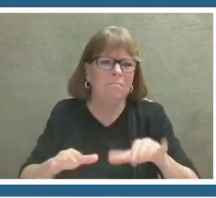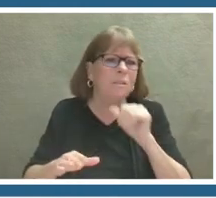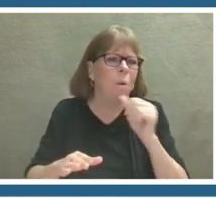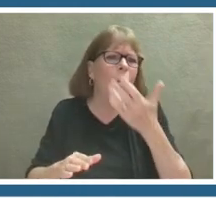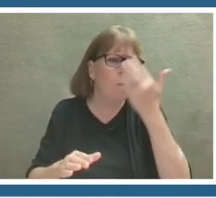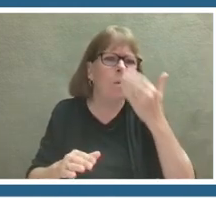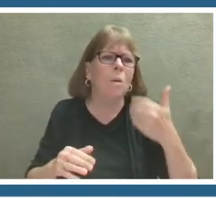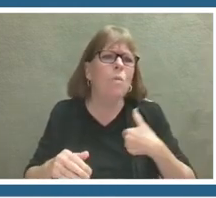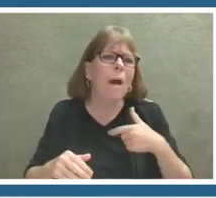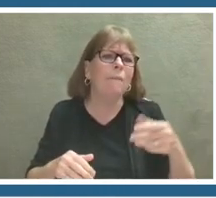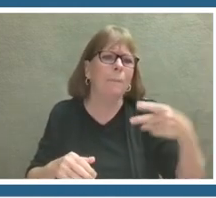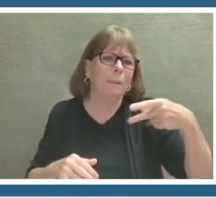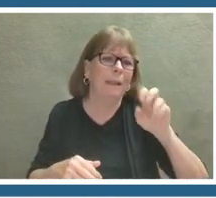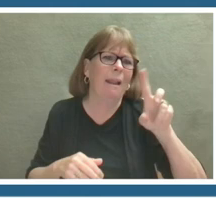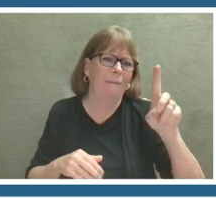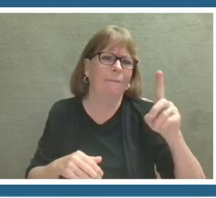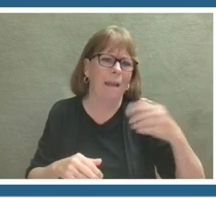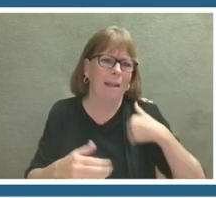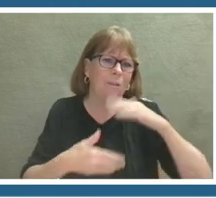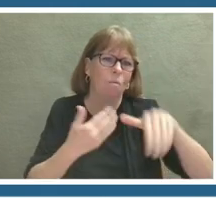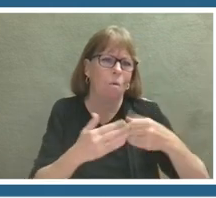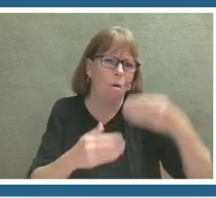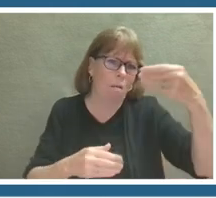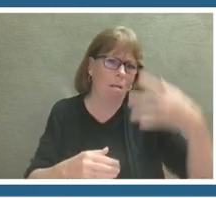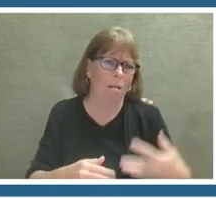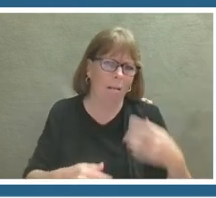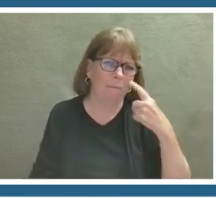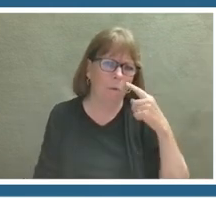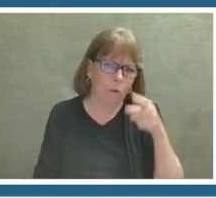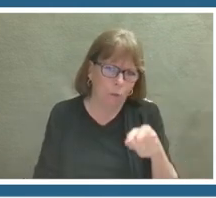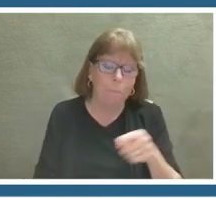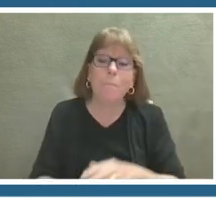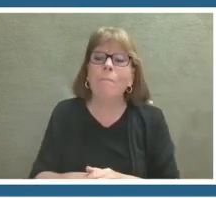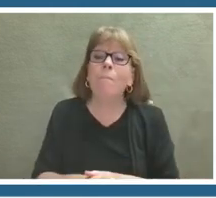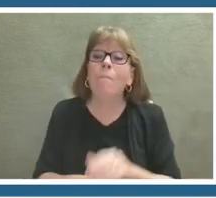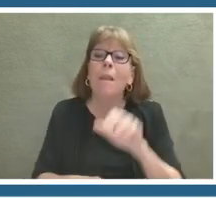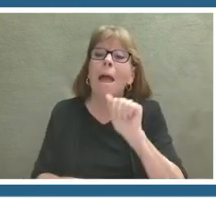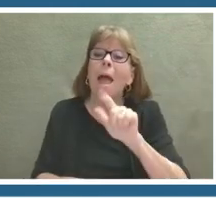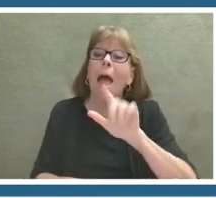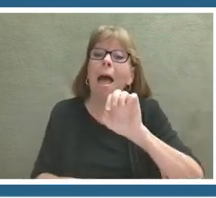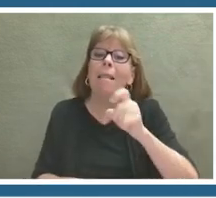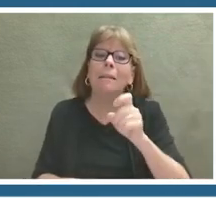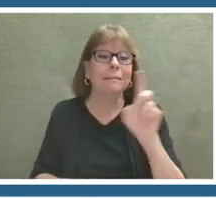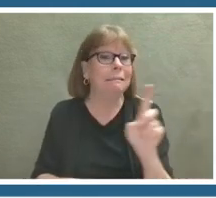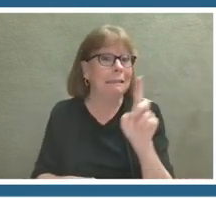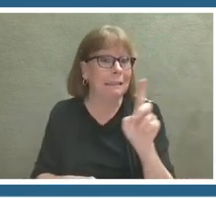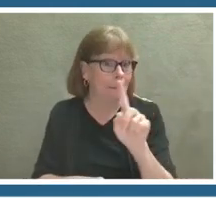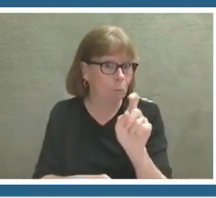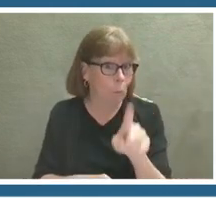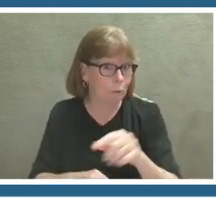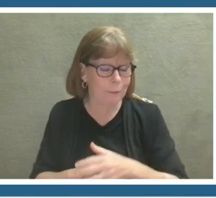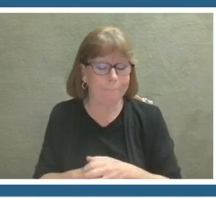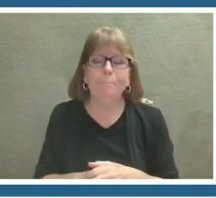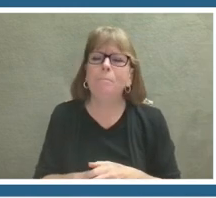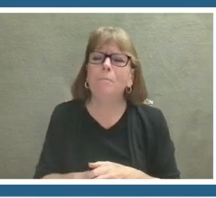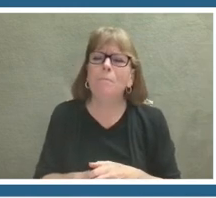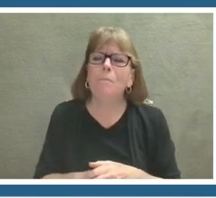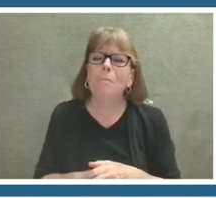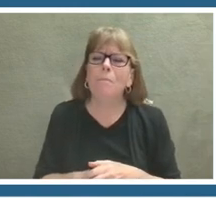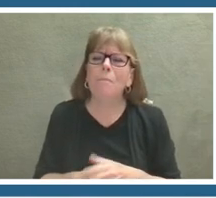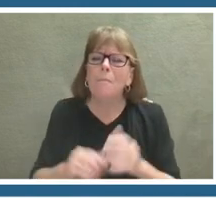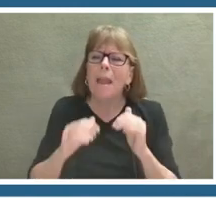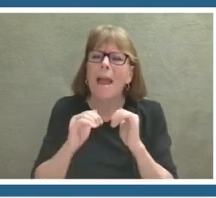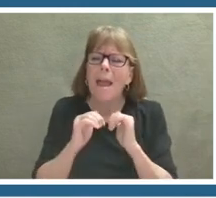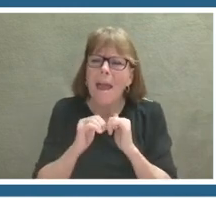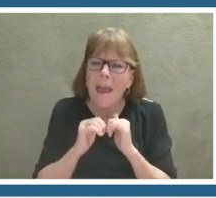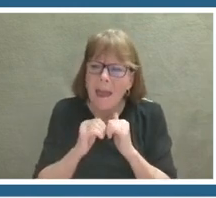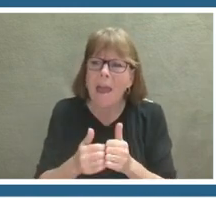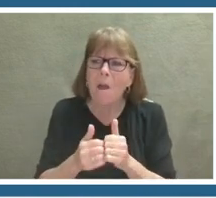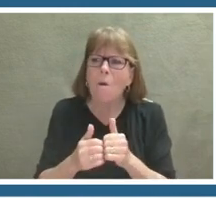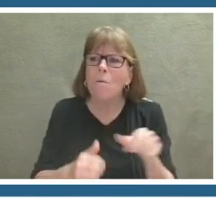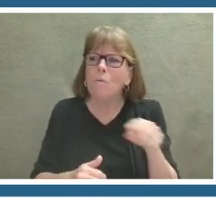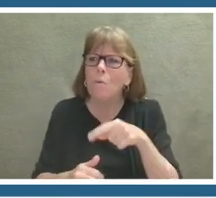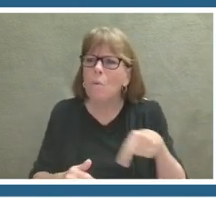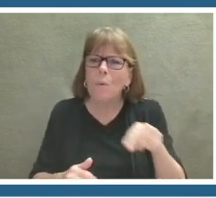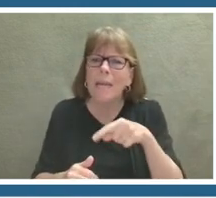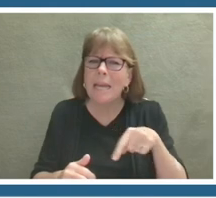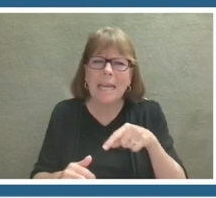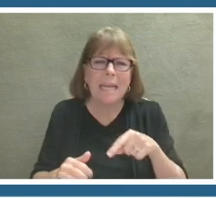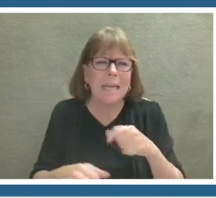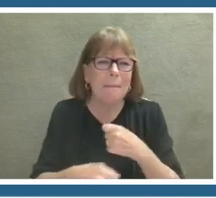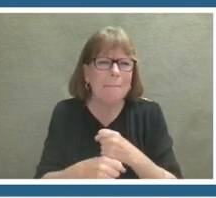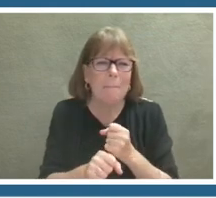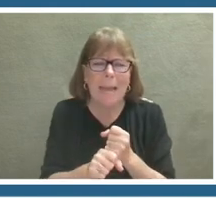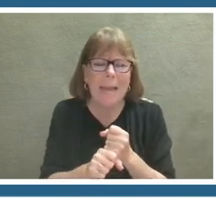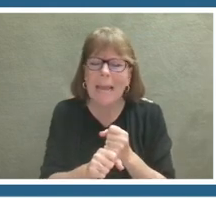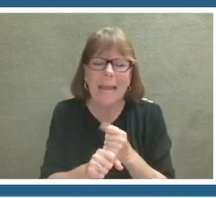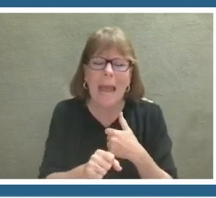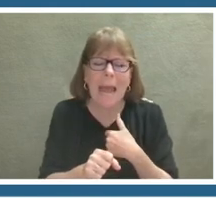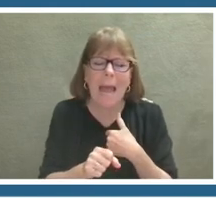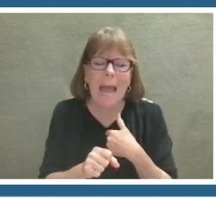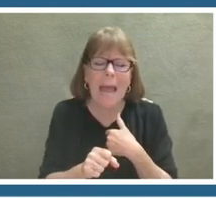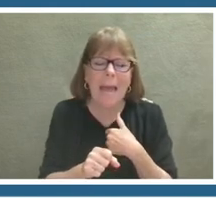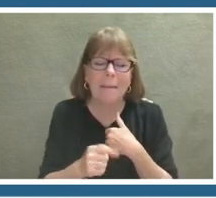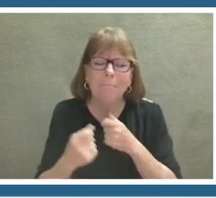We have a question from Alex D. How do we make -- we are struggling to teach climate